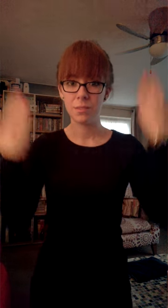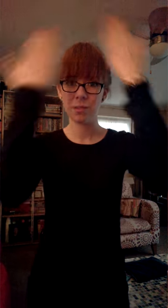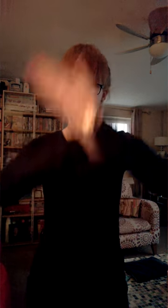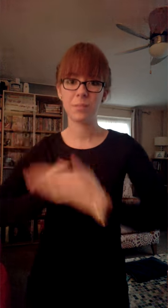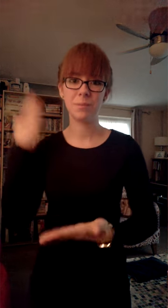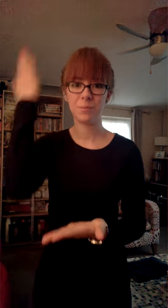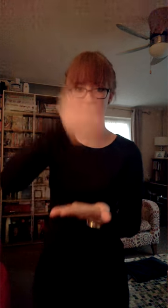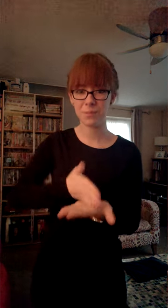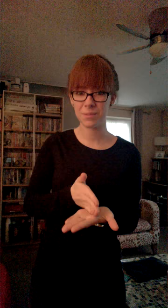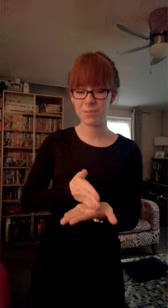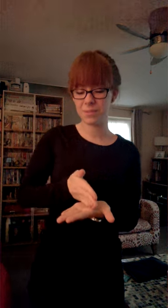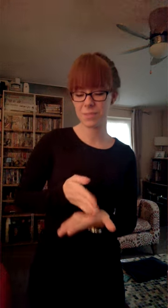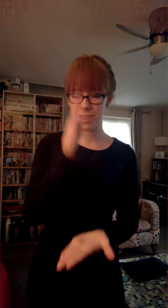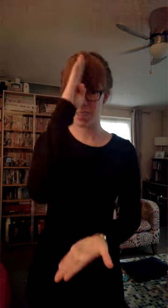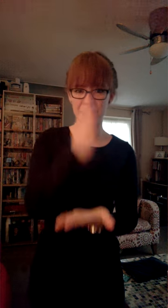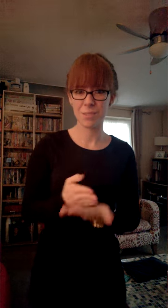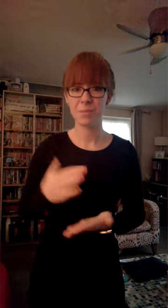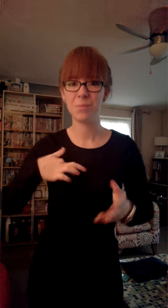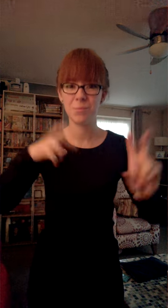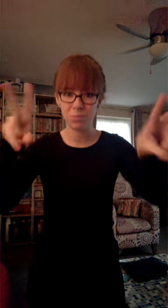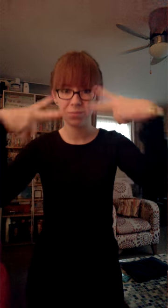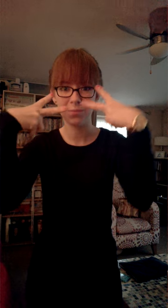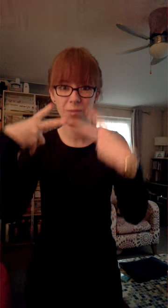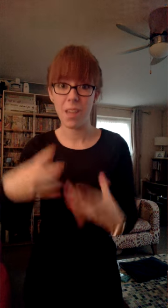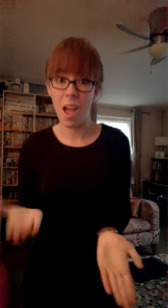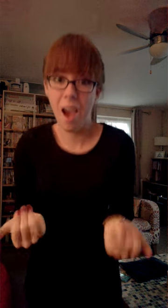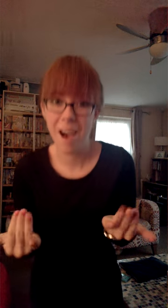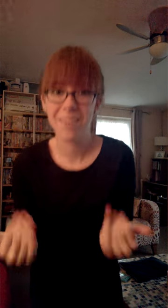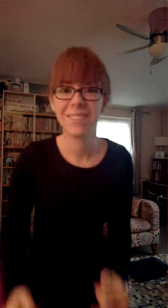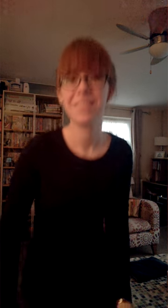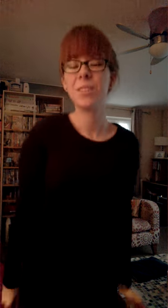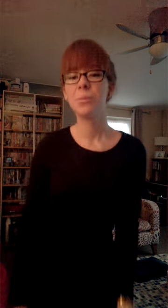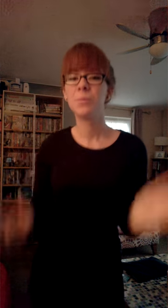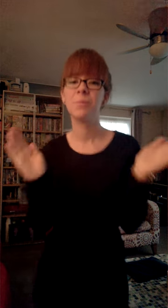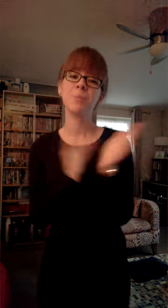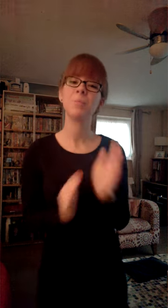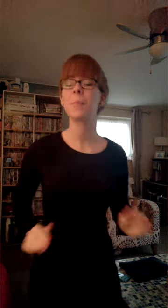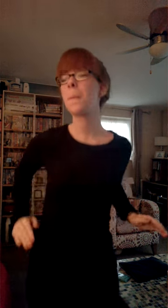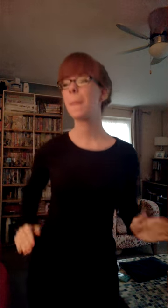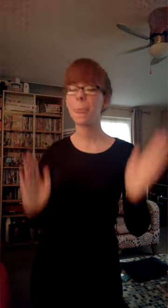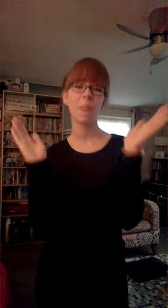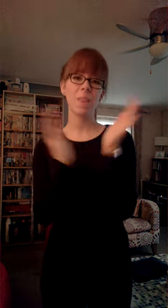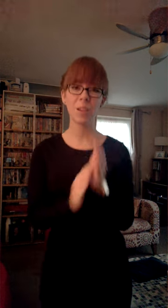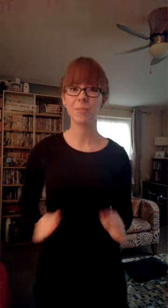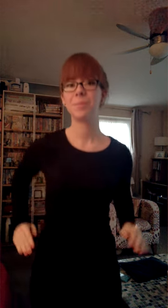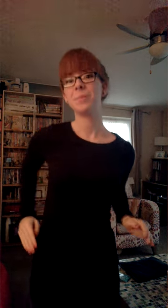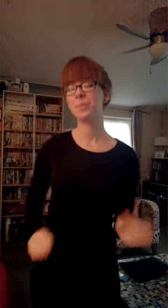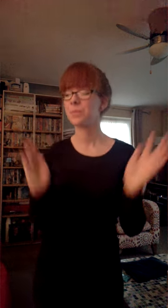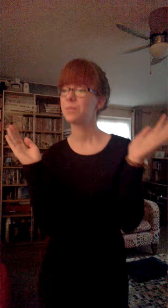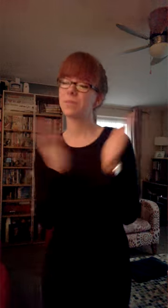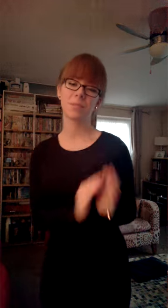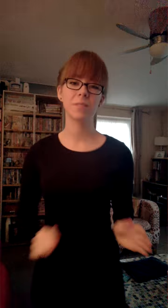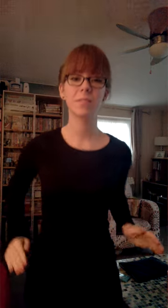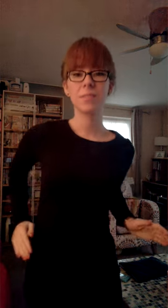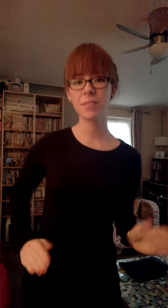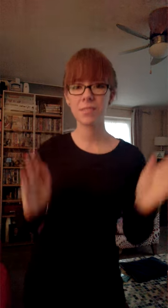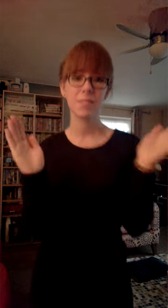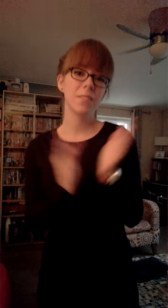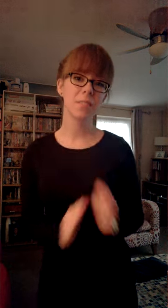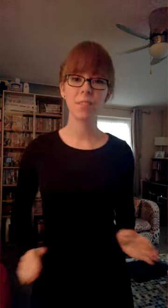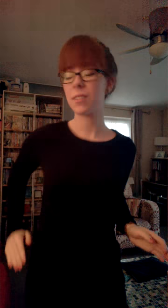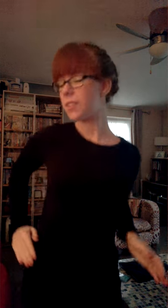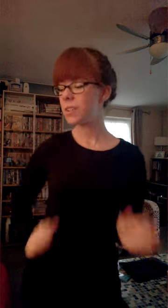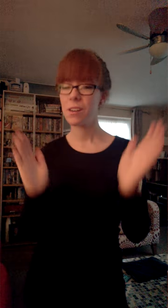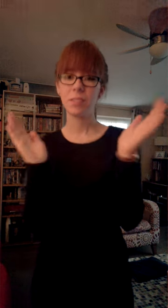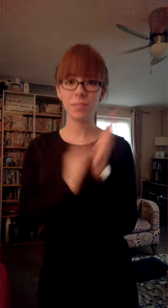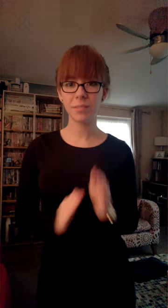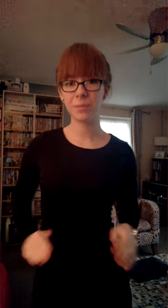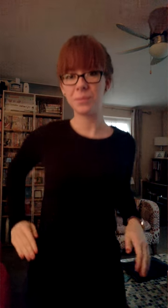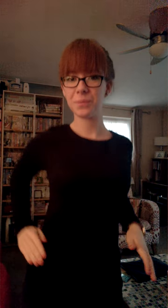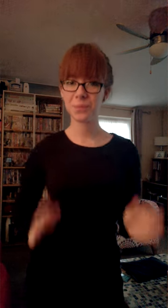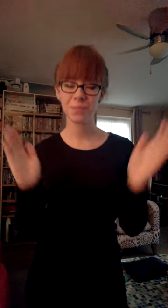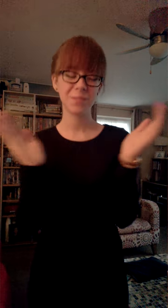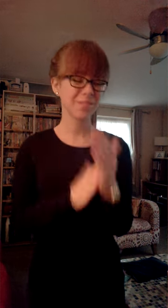Saturday night and we in the spot Don't believe me just watch (Come on)